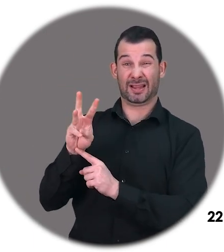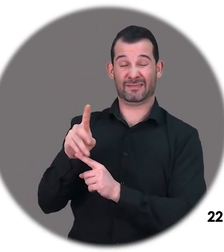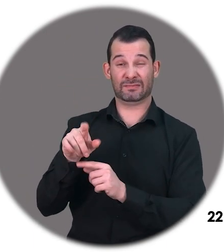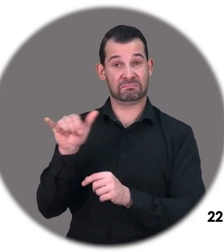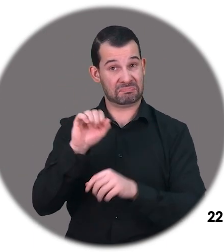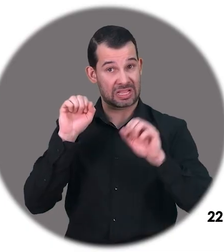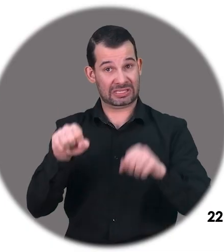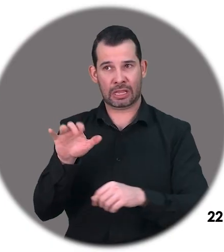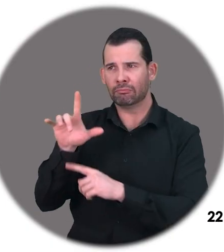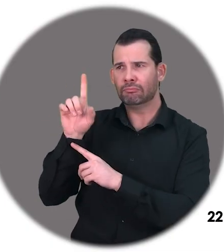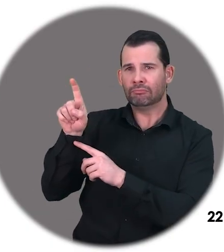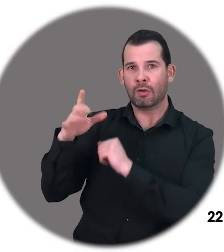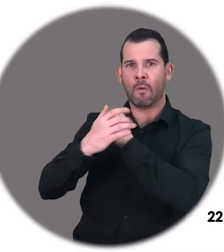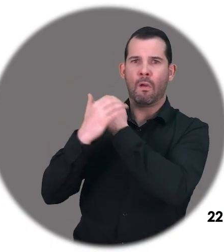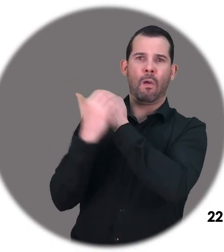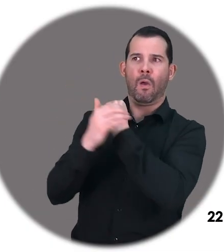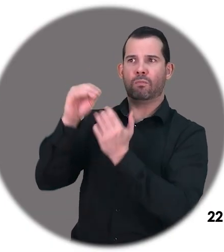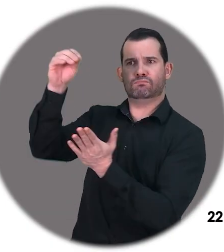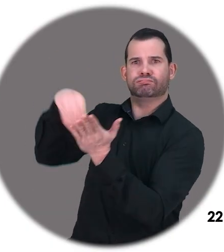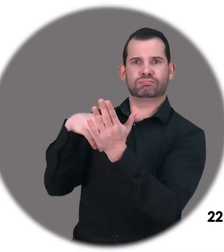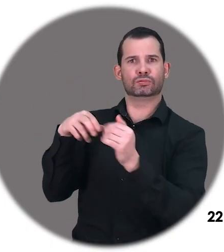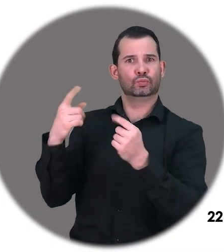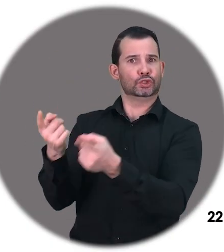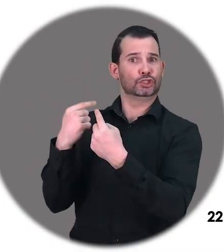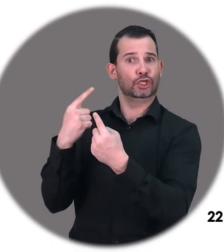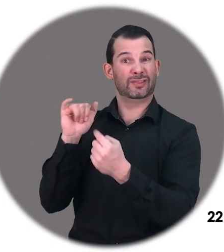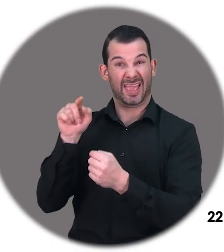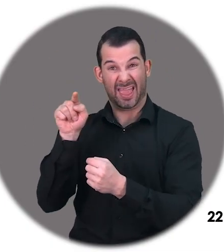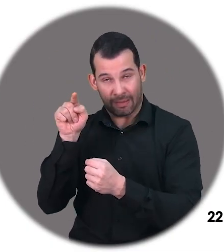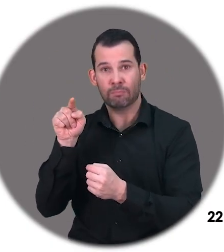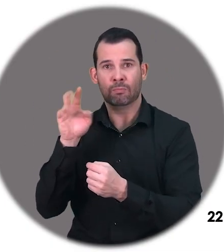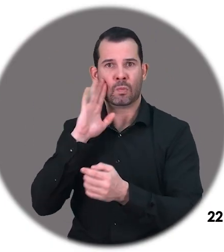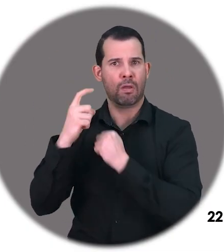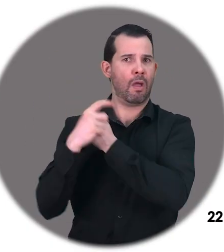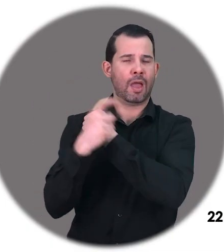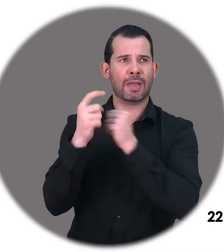Depending on the software, you can also use the “Auto-fill my return” feature,